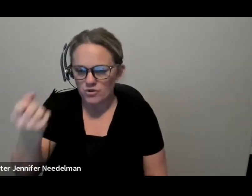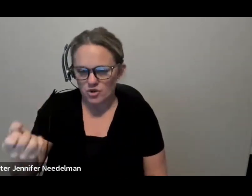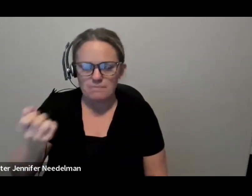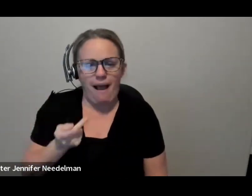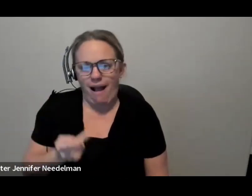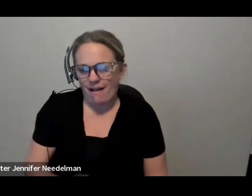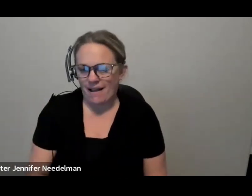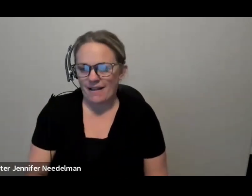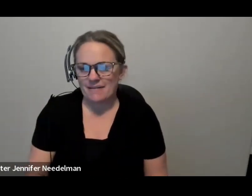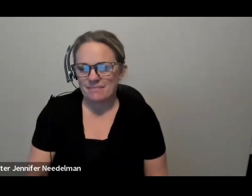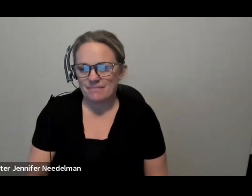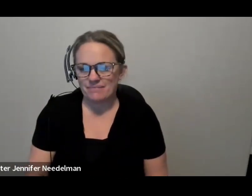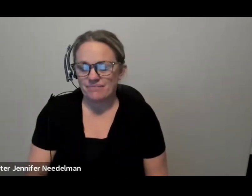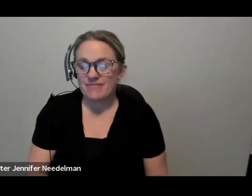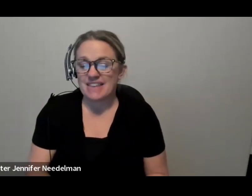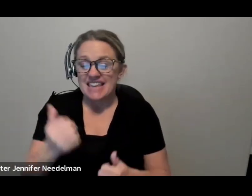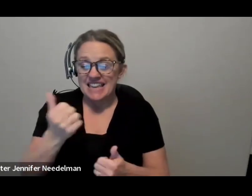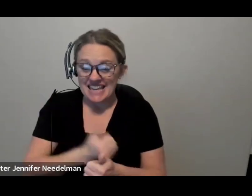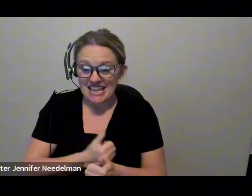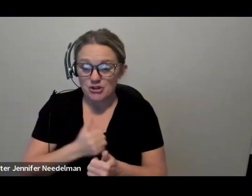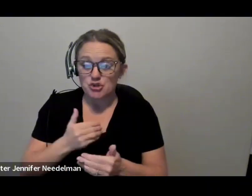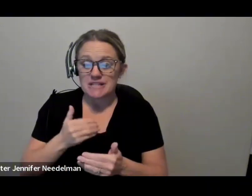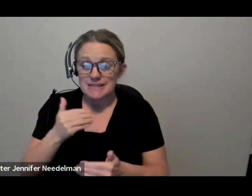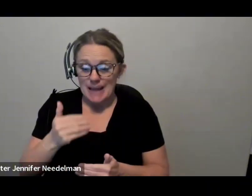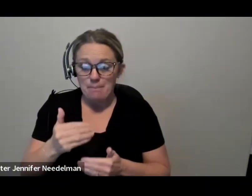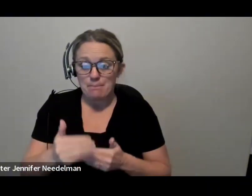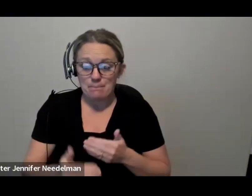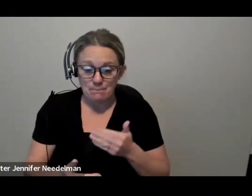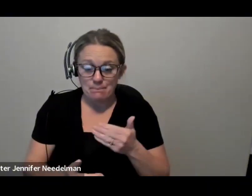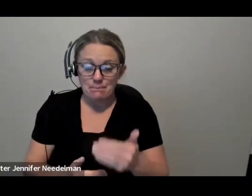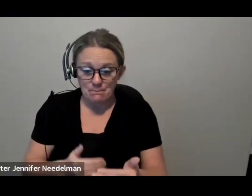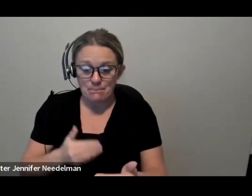Because every step you take makes a huge difference, right?